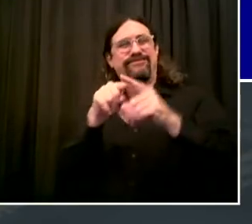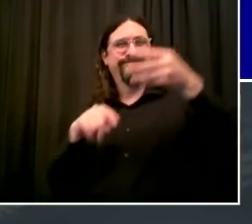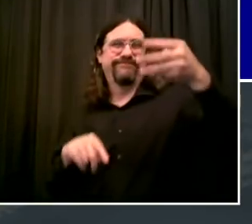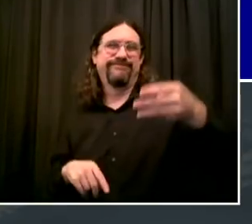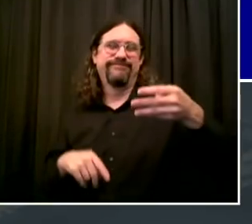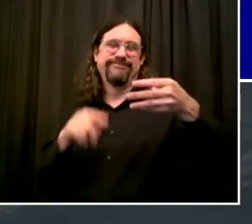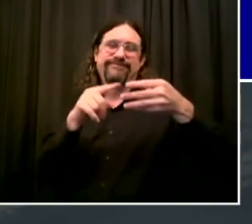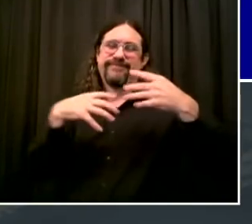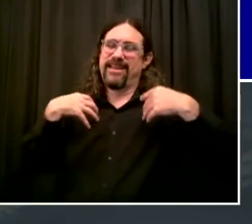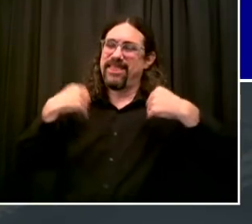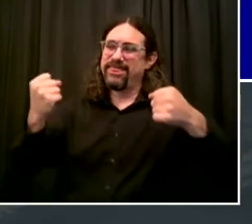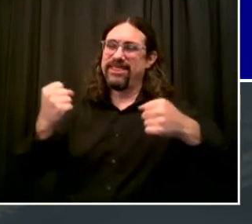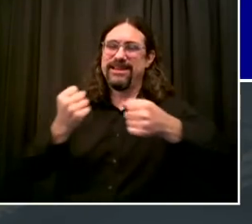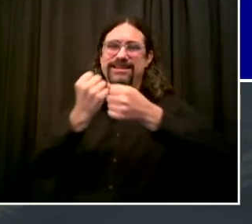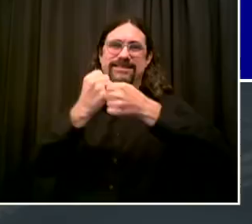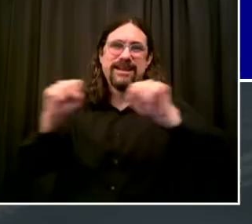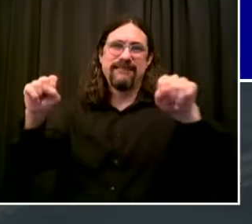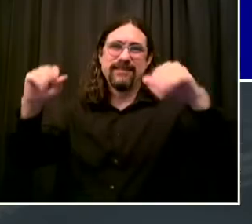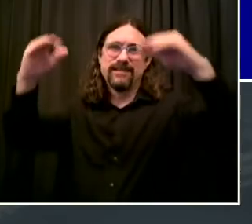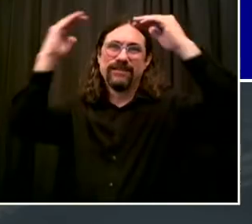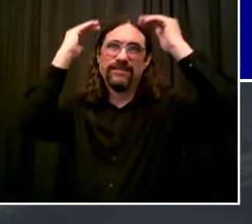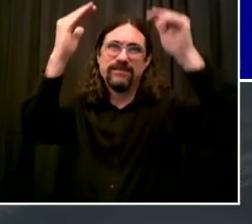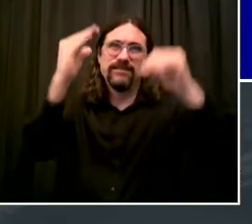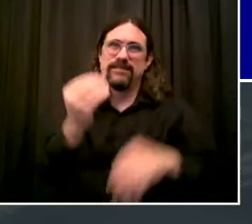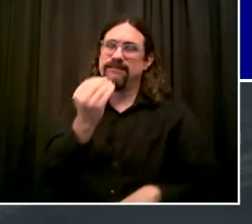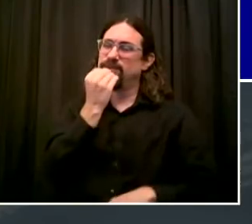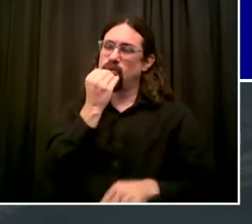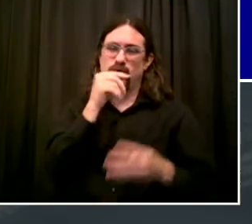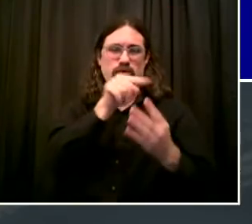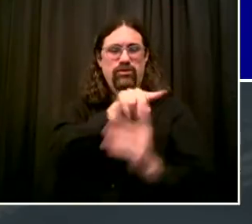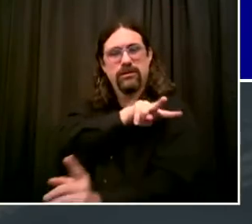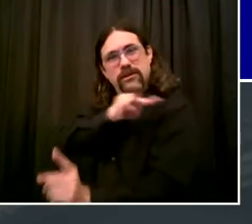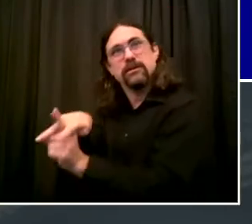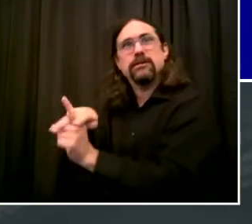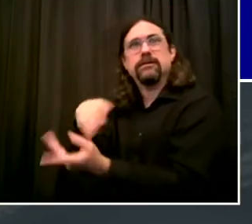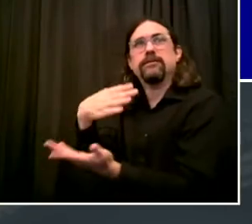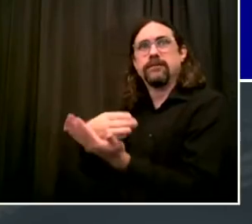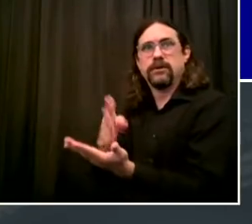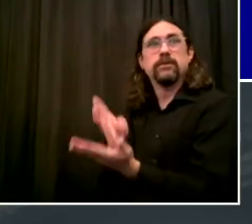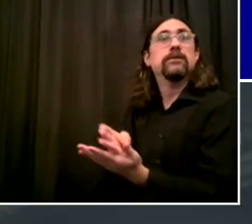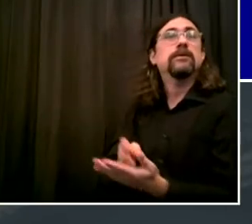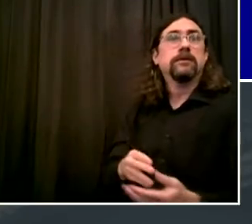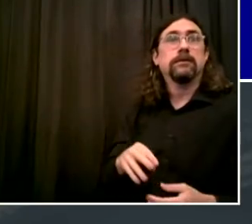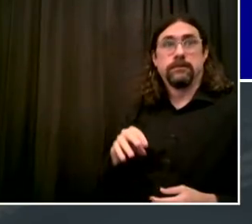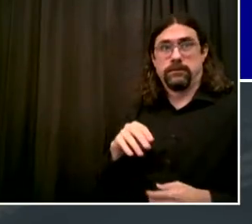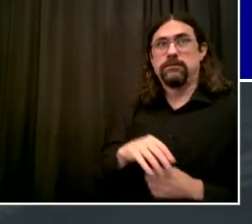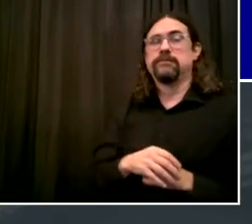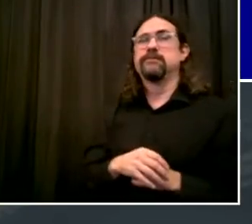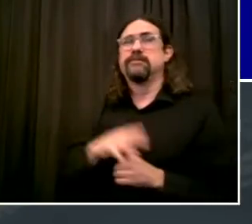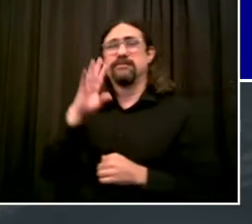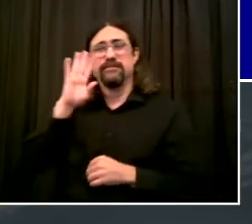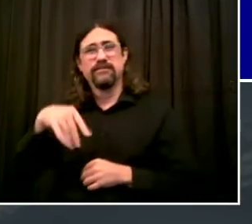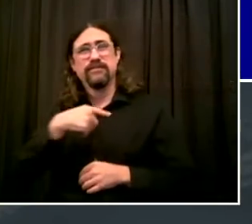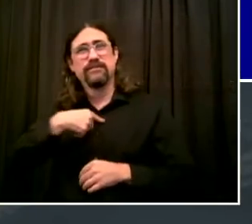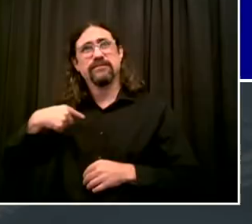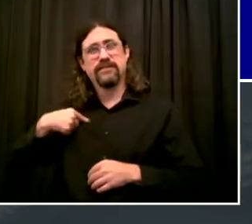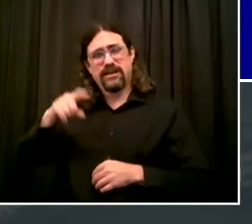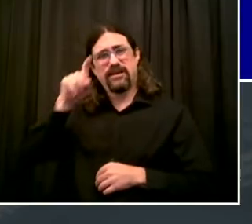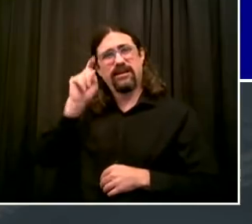THAT WE HAVE TO FOCUS ON HOTSE BASICS, HEALTH, SAFETY, FOOD, C SHELTER. WHILE WE HAVE BN EETRYING TO DO